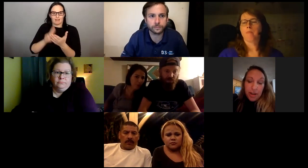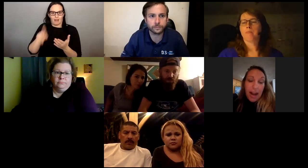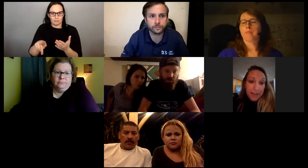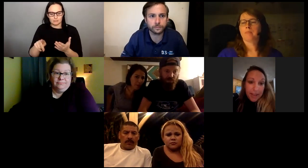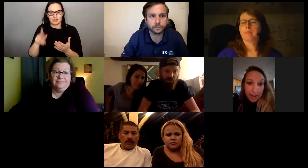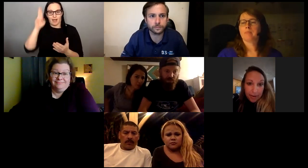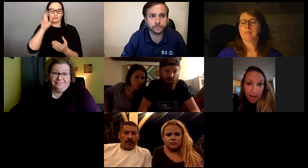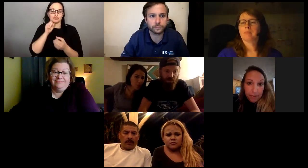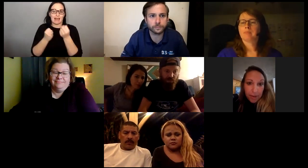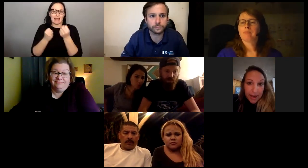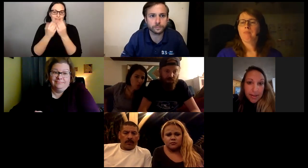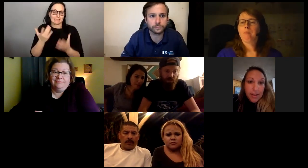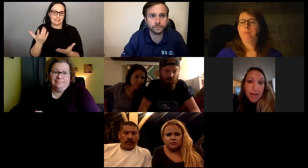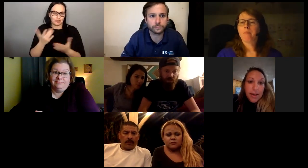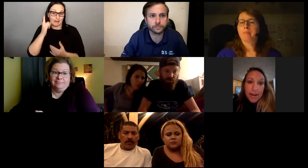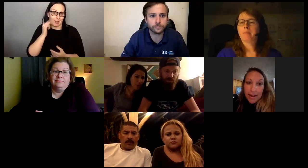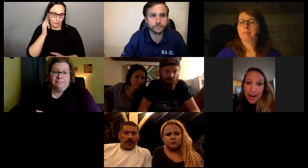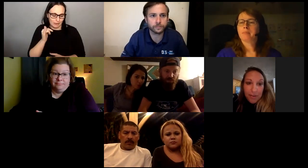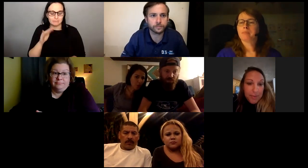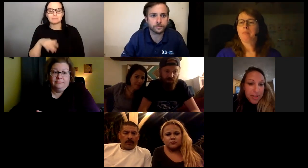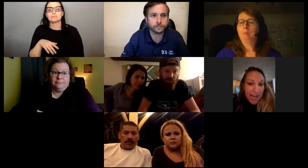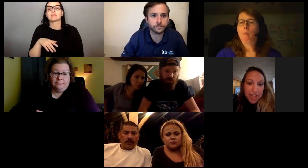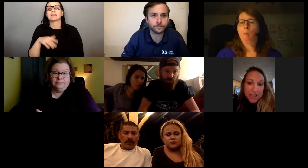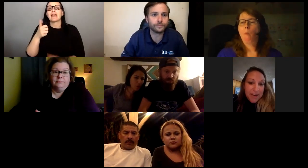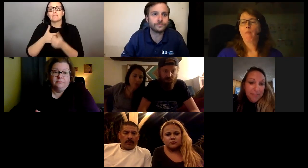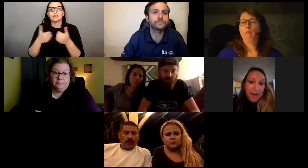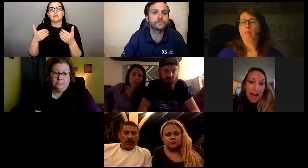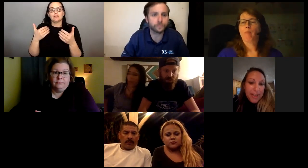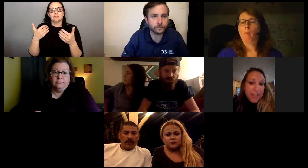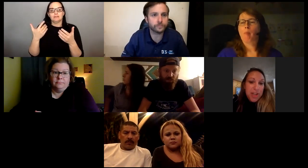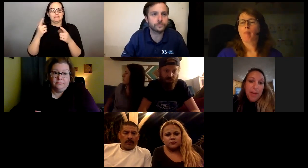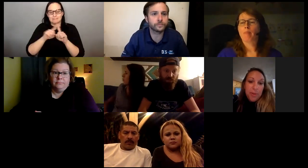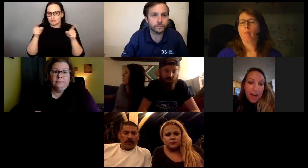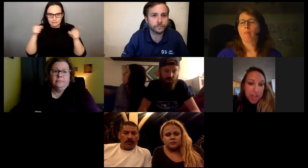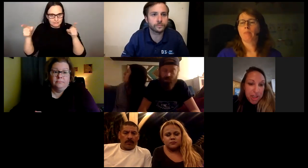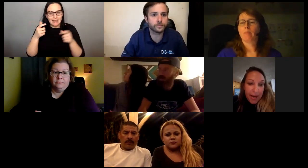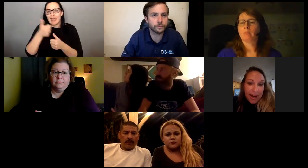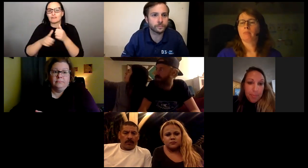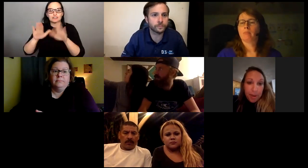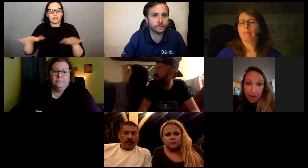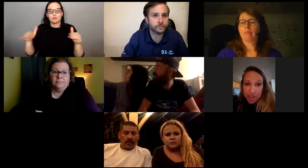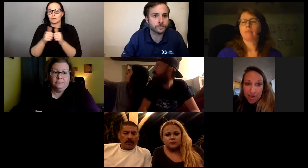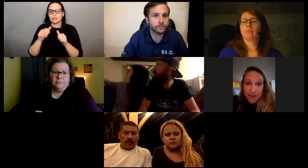advocate here in california every mutation is different every child